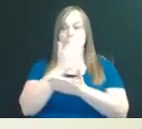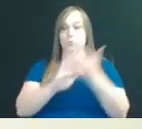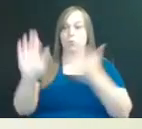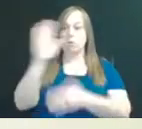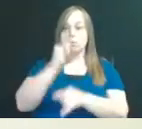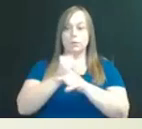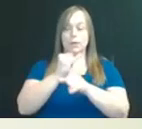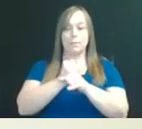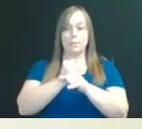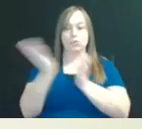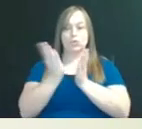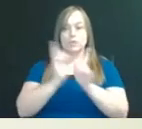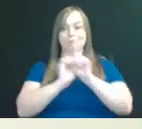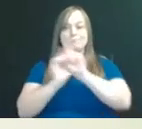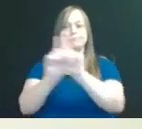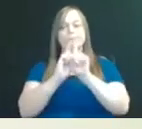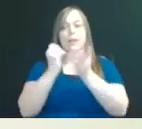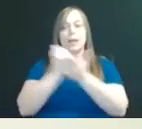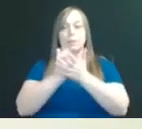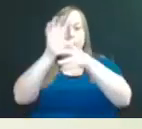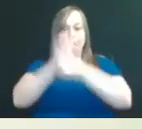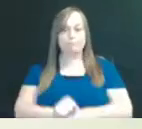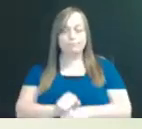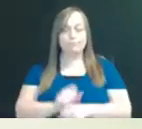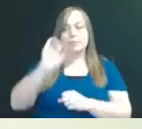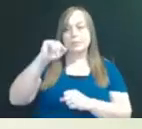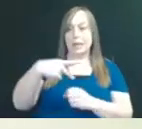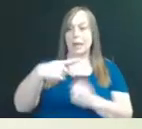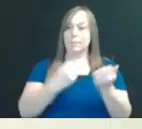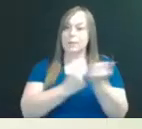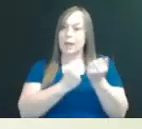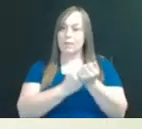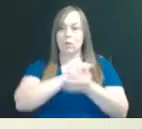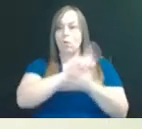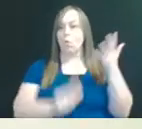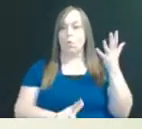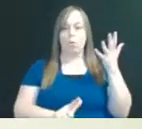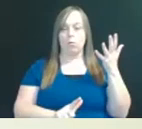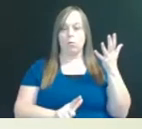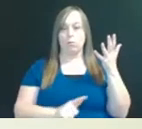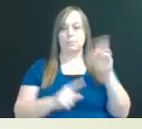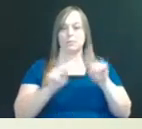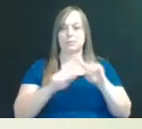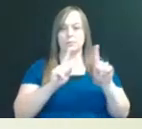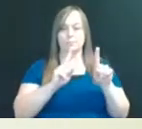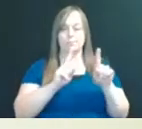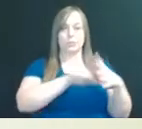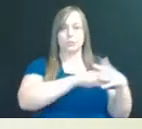this is a service that they can offer. And CAP can advocate for all of these services at different points in your case.